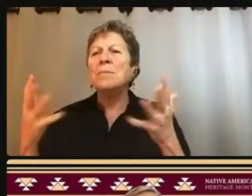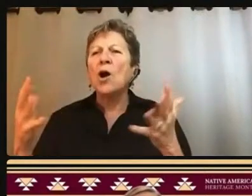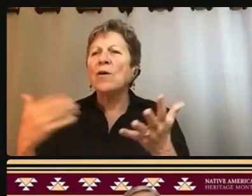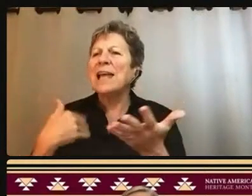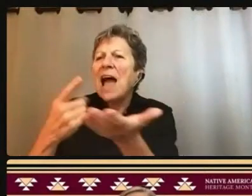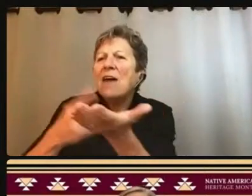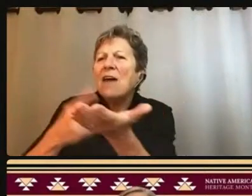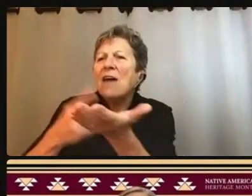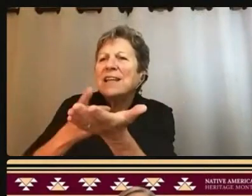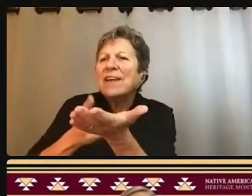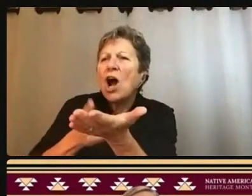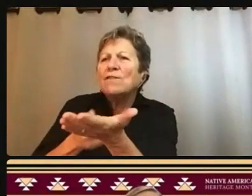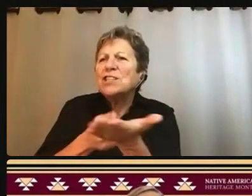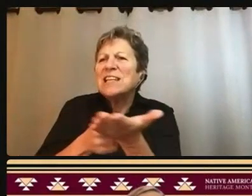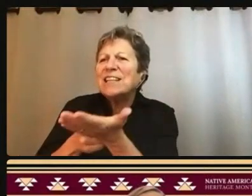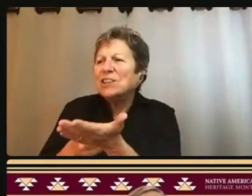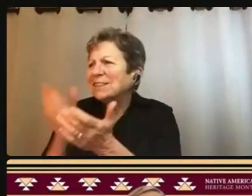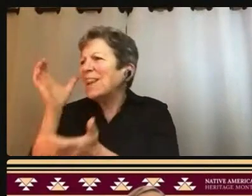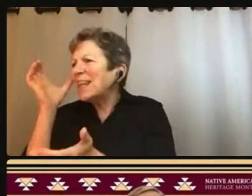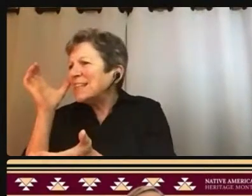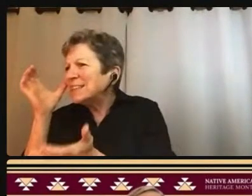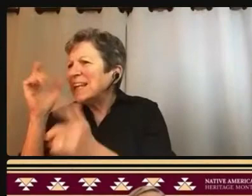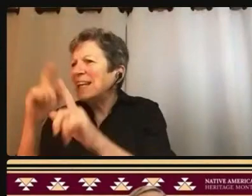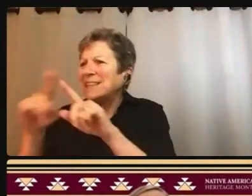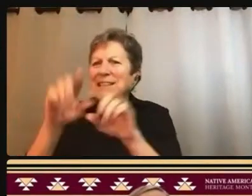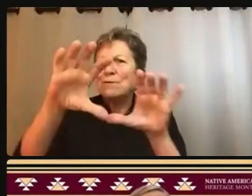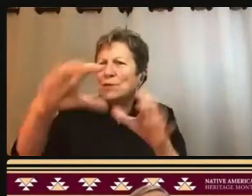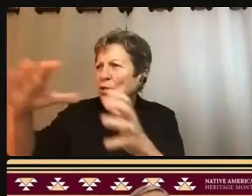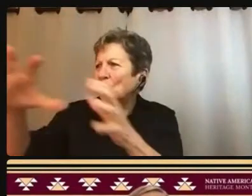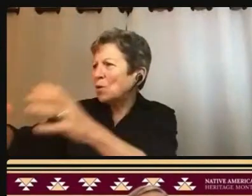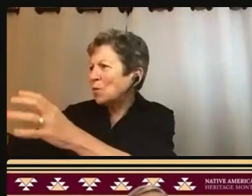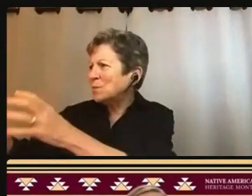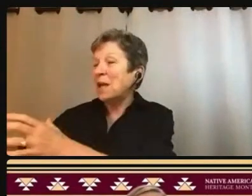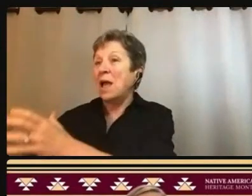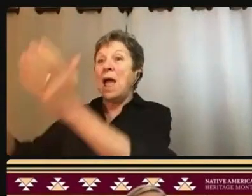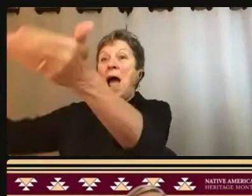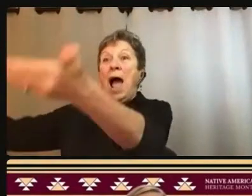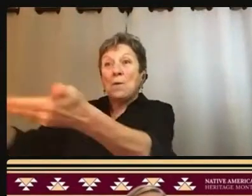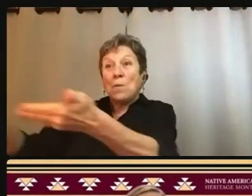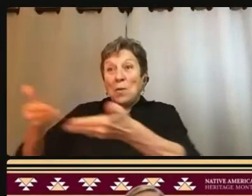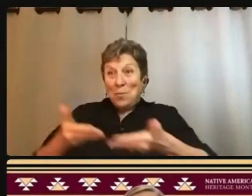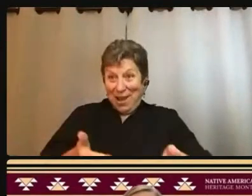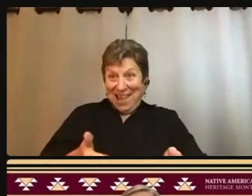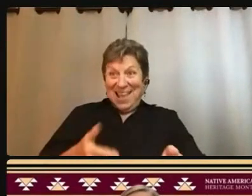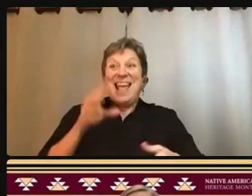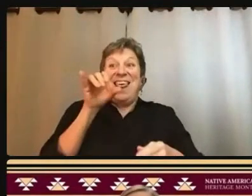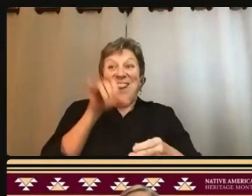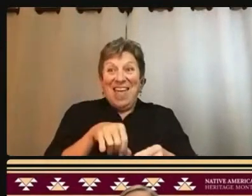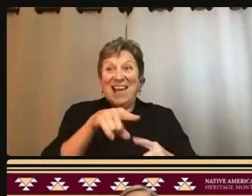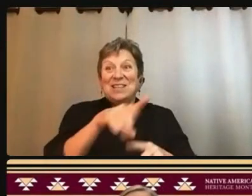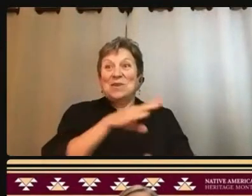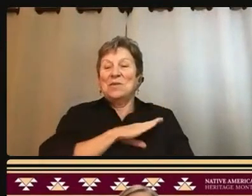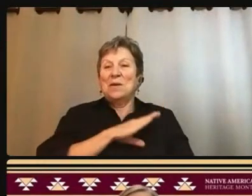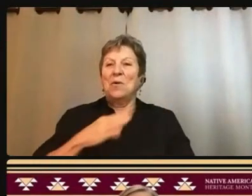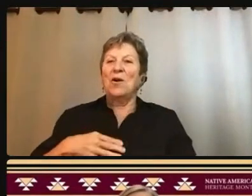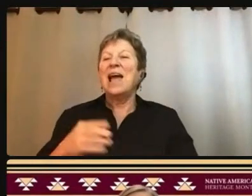HAVE THESE TIES TO THE COMMUNITY SO I'M ALREADY HAVING THESE CONVERSATIONS.